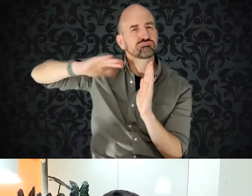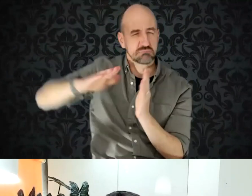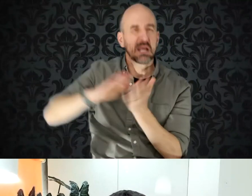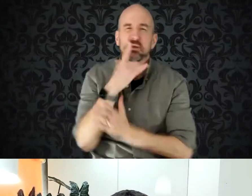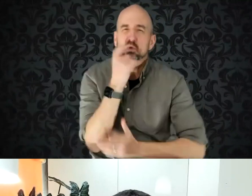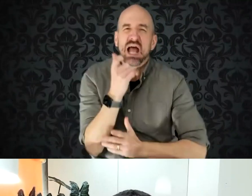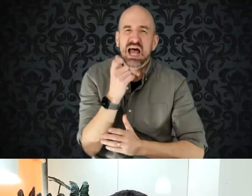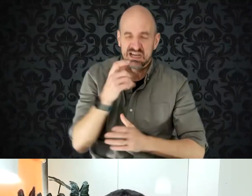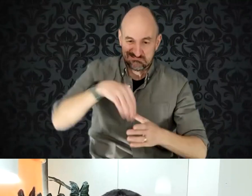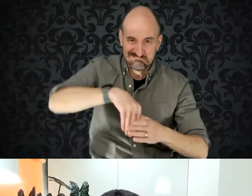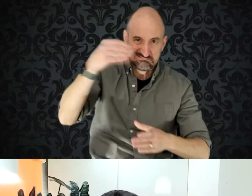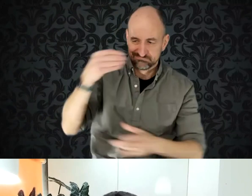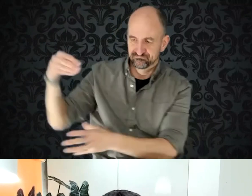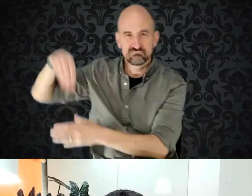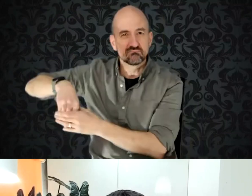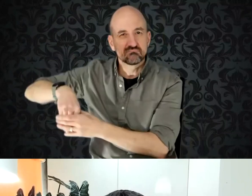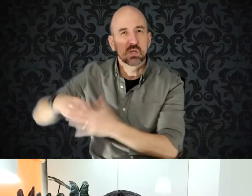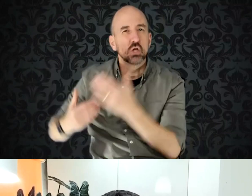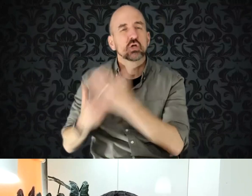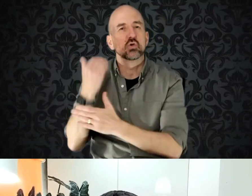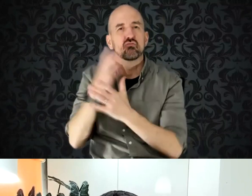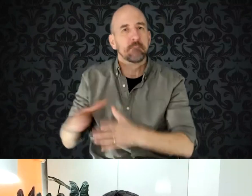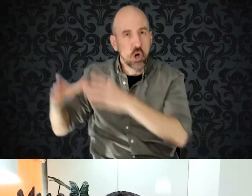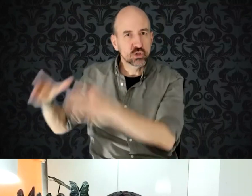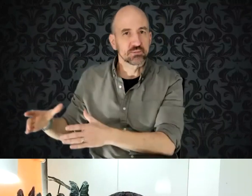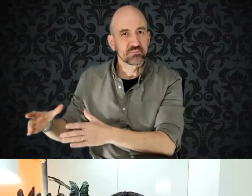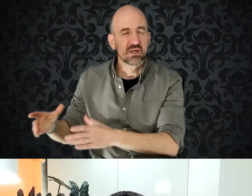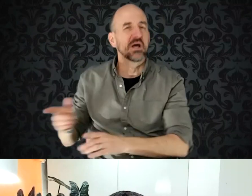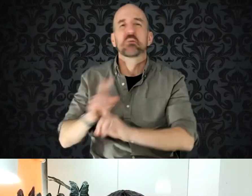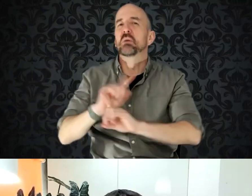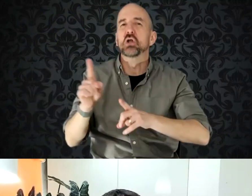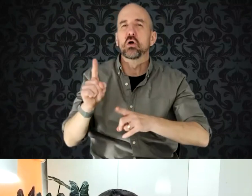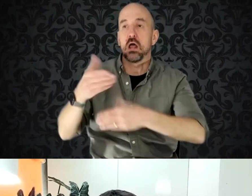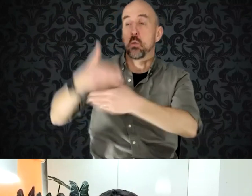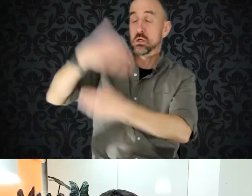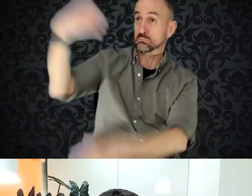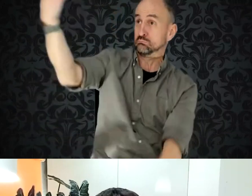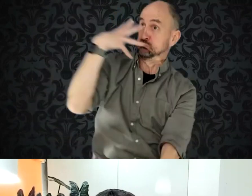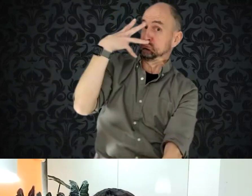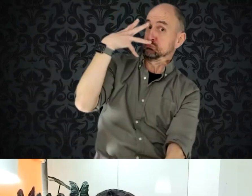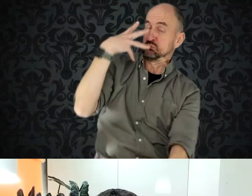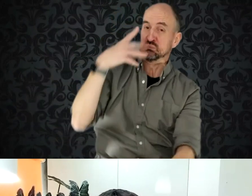fluctuations in the temperature of the room, then you will properly be OK to repot it.